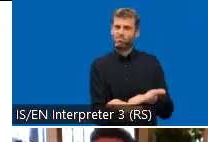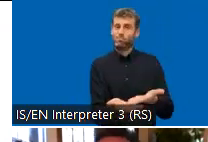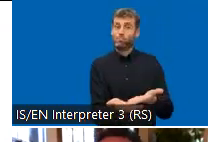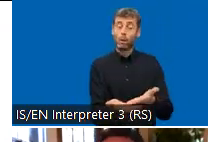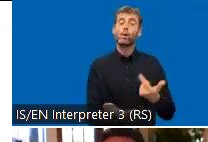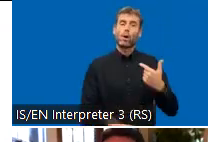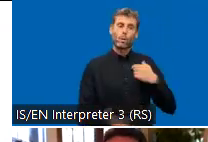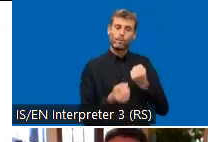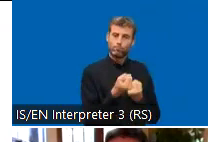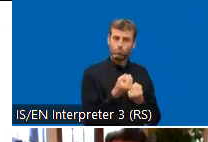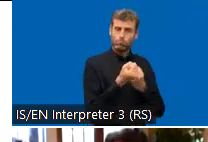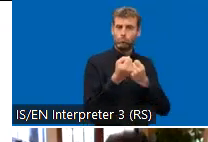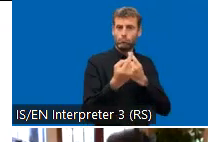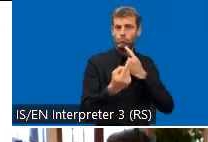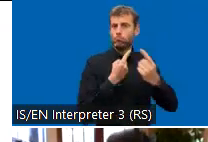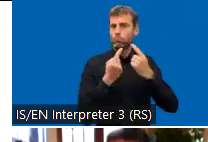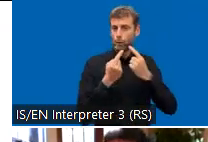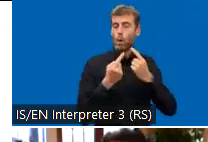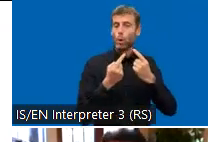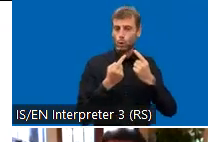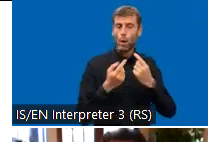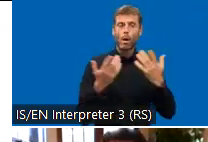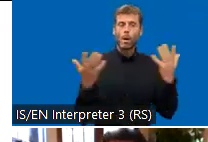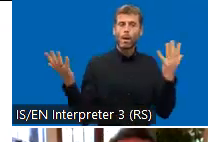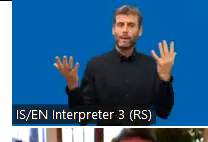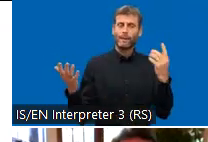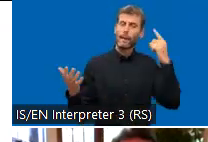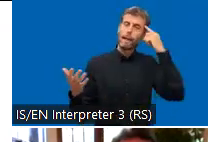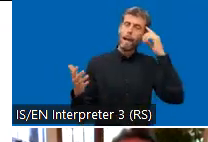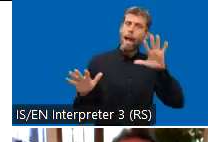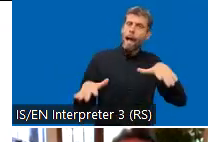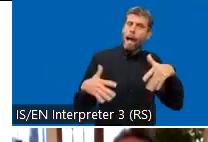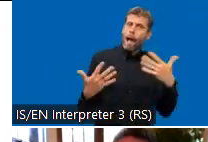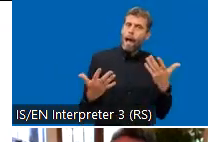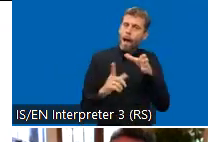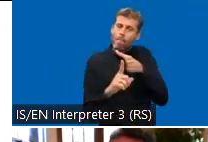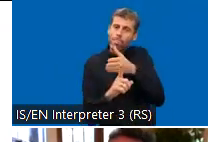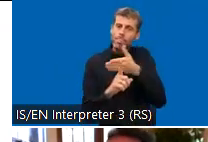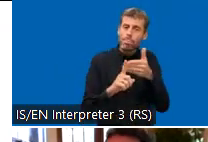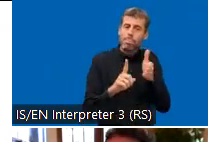We bring in the subject matter experts from around the globe. They help to develop a body of